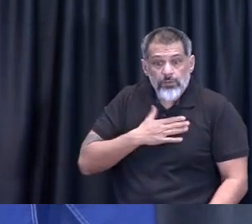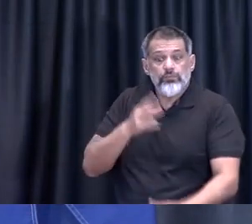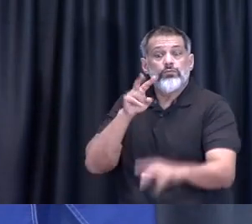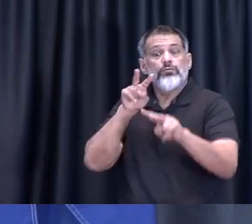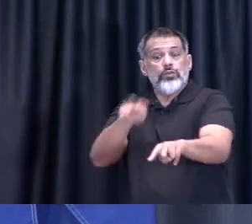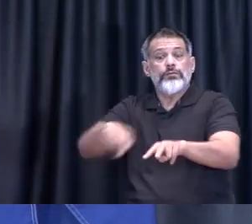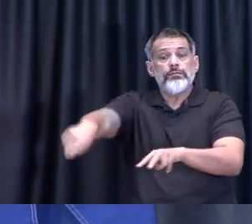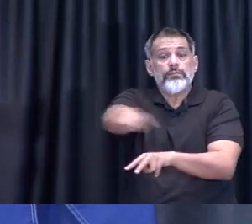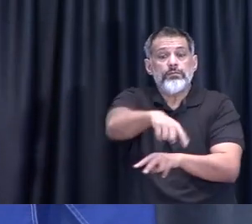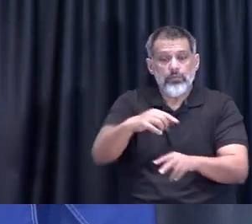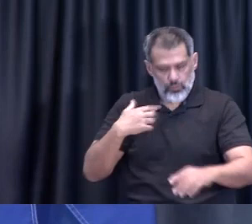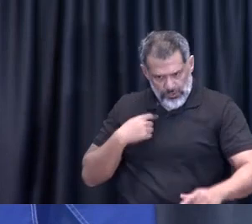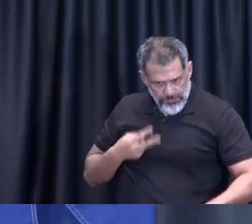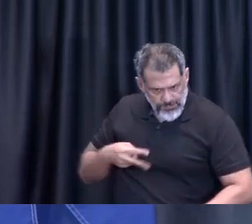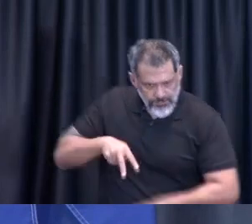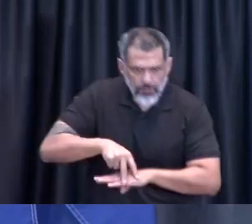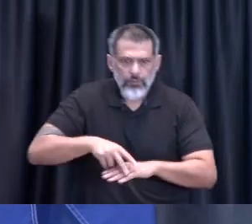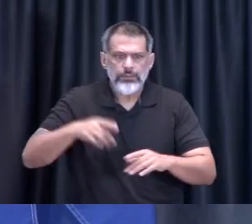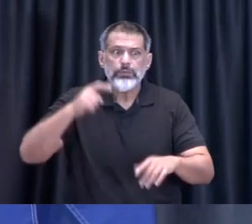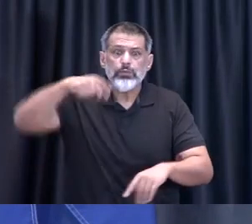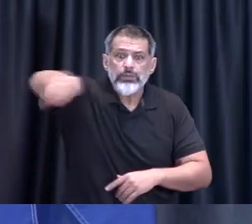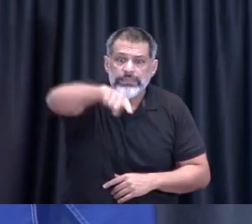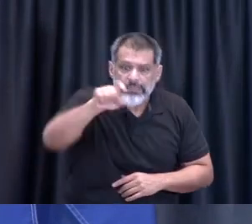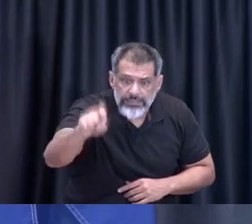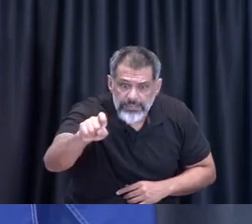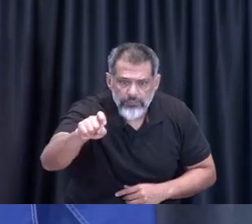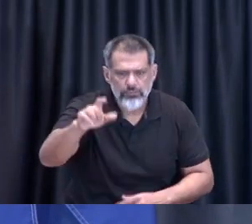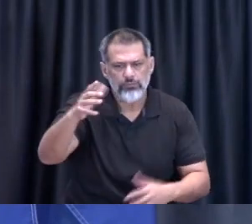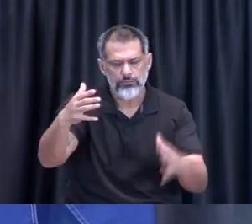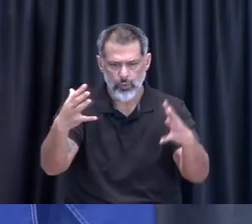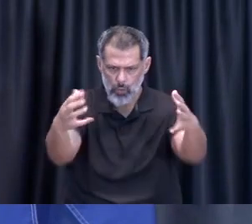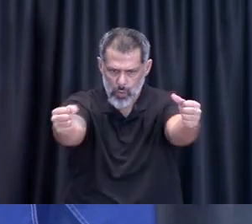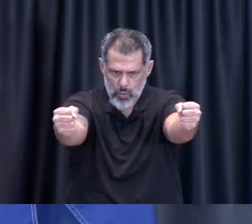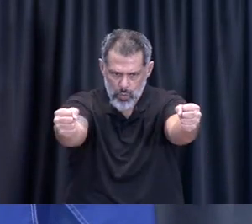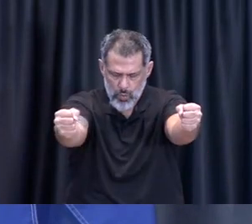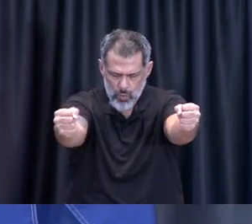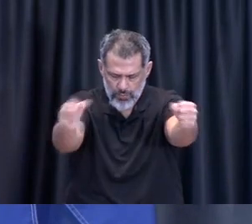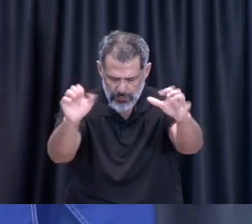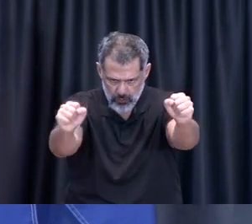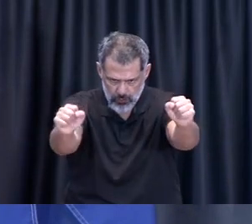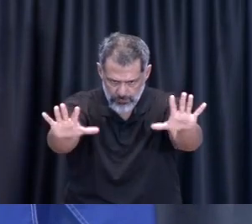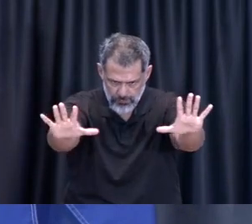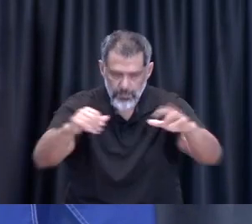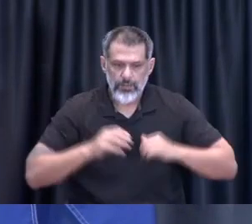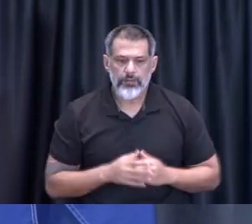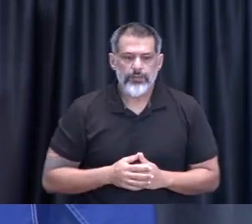this is one of the true indicators of strength. Well, it often feels like an overused